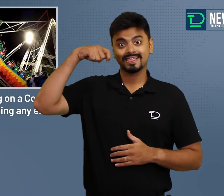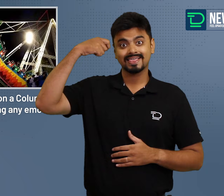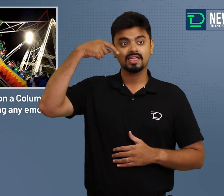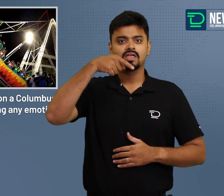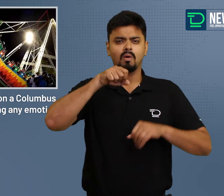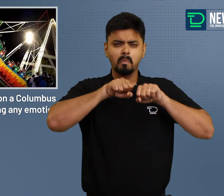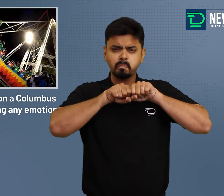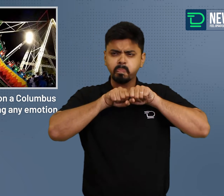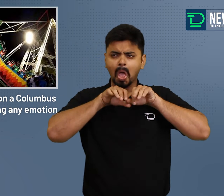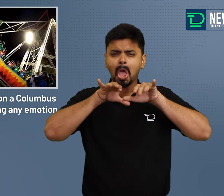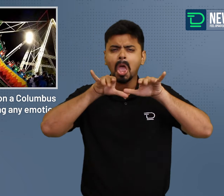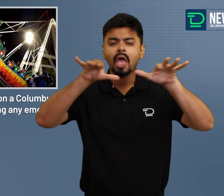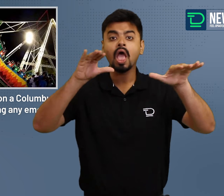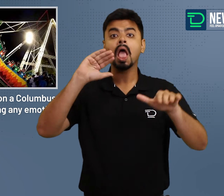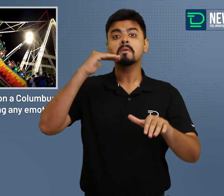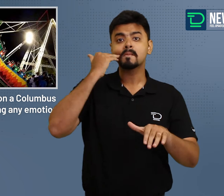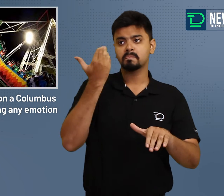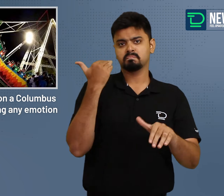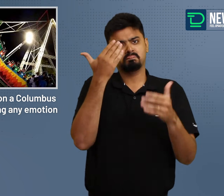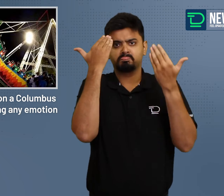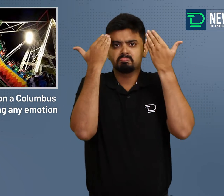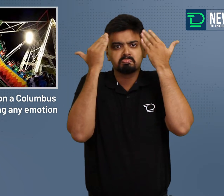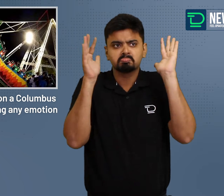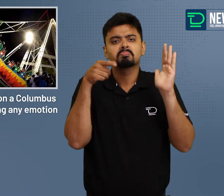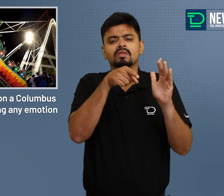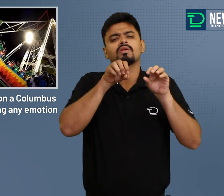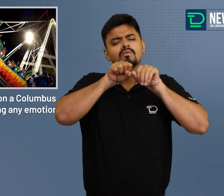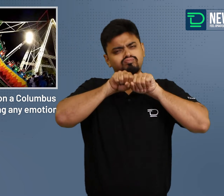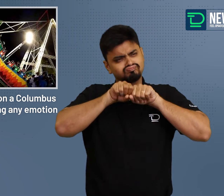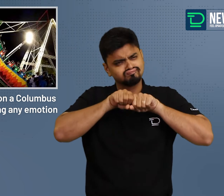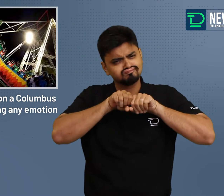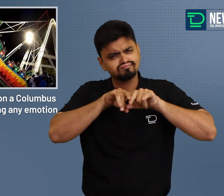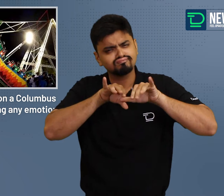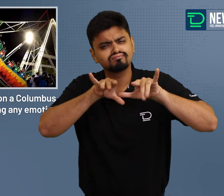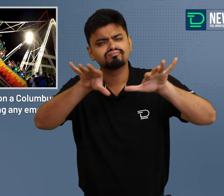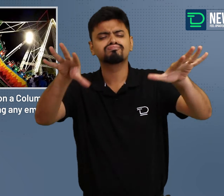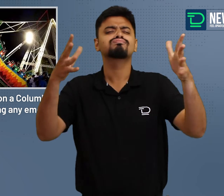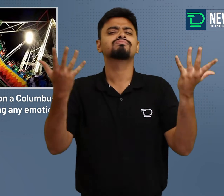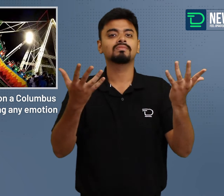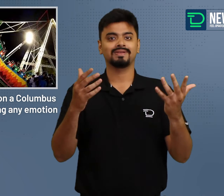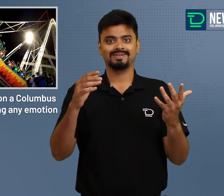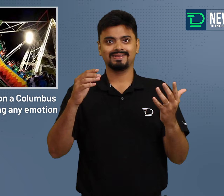The undated video, which is being widely circulated on social media,